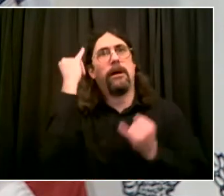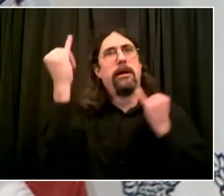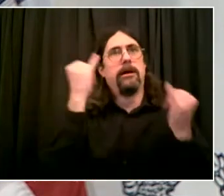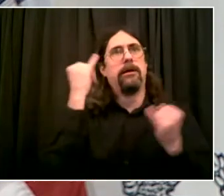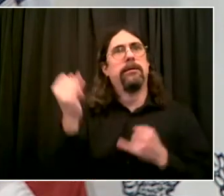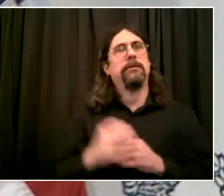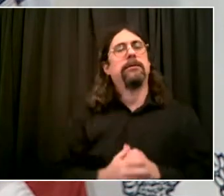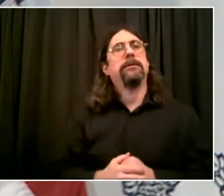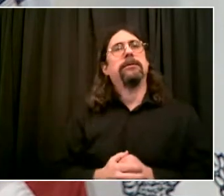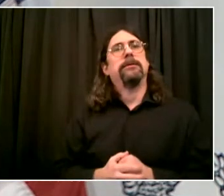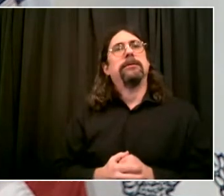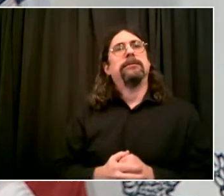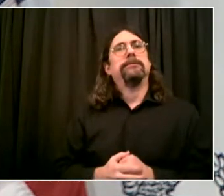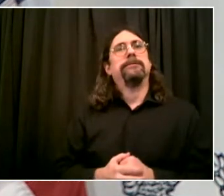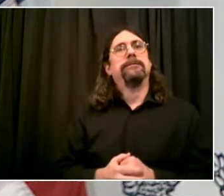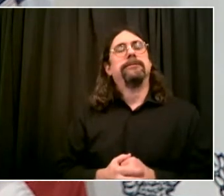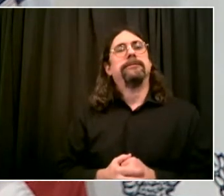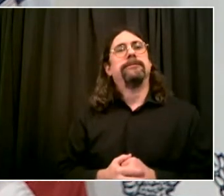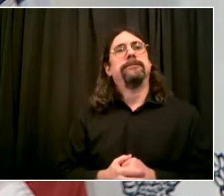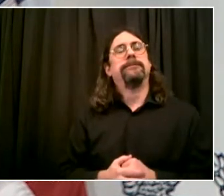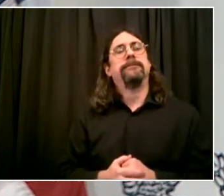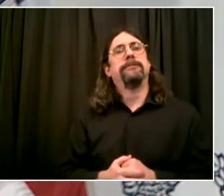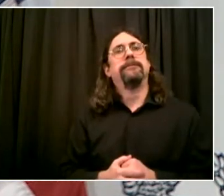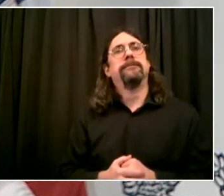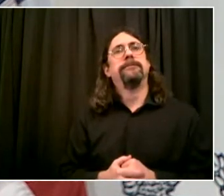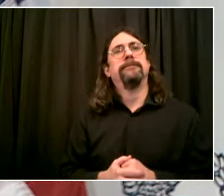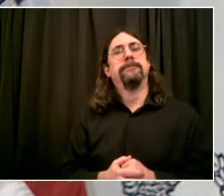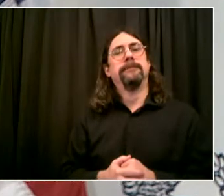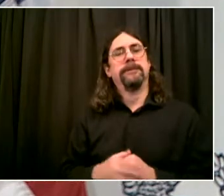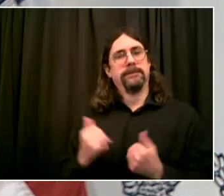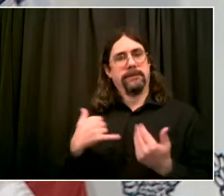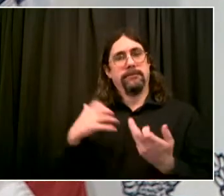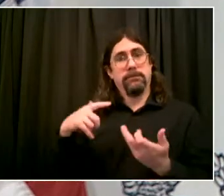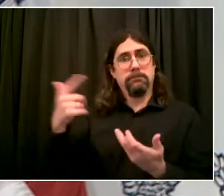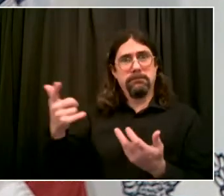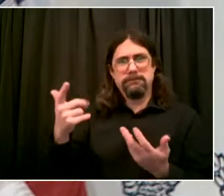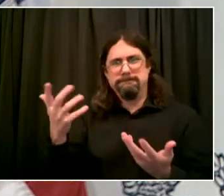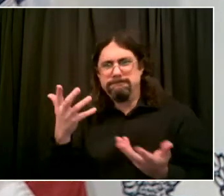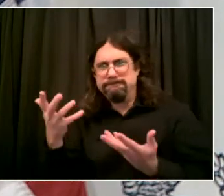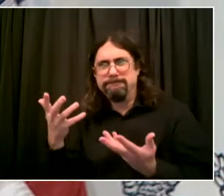MORE HELPFUL TO COCOUMMNNITY. WITH THAT OFFER HIS THOUGHTS ON THTHSE UPUPRPOT T A REFORM, POLICE